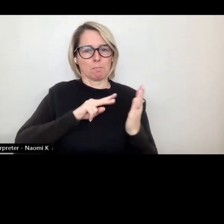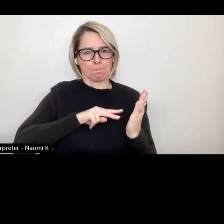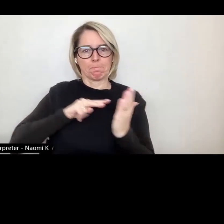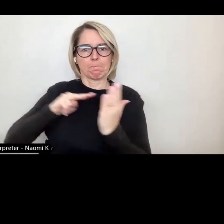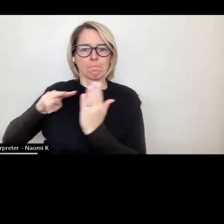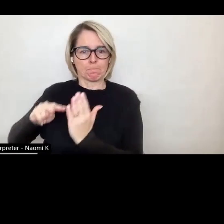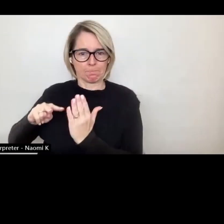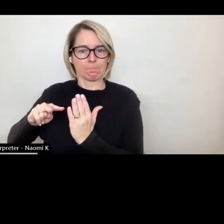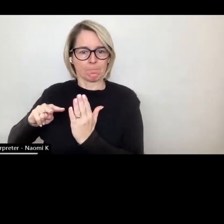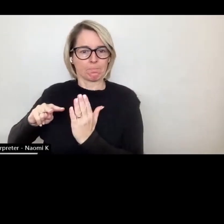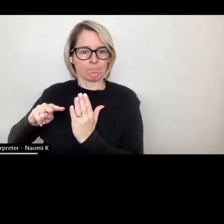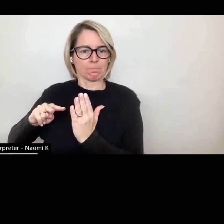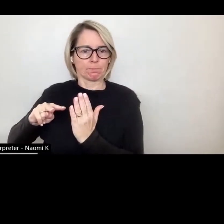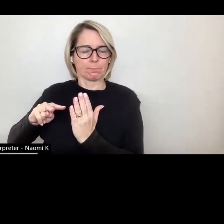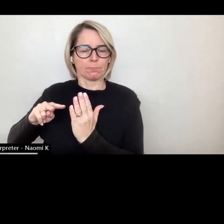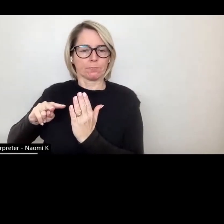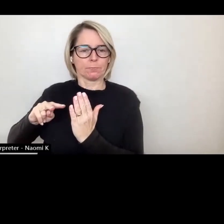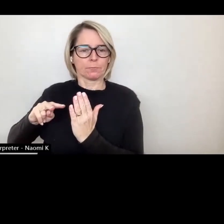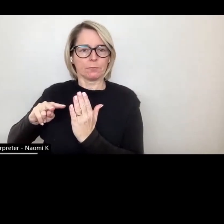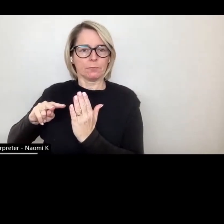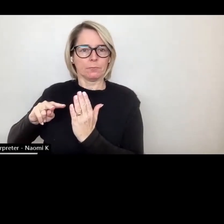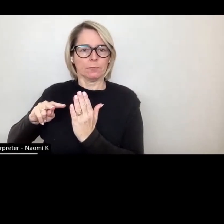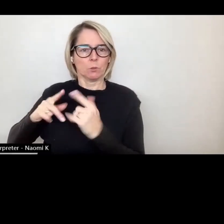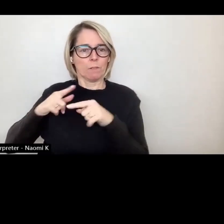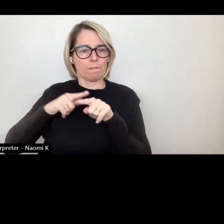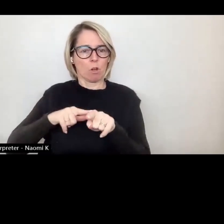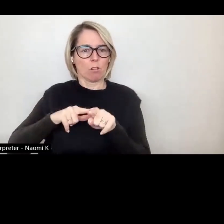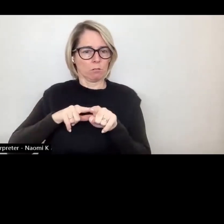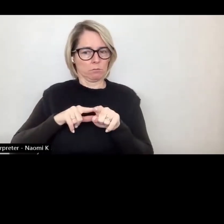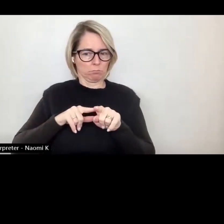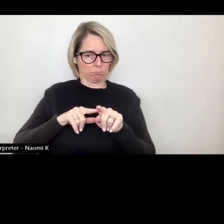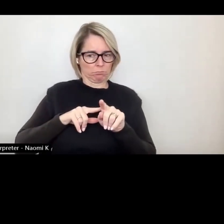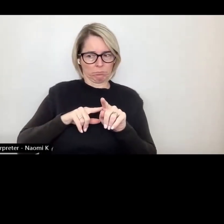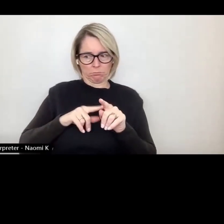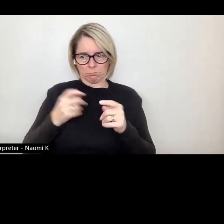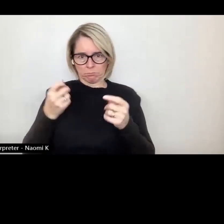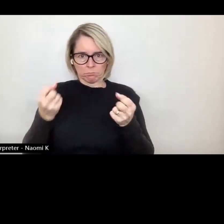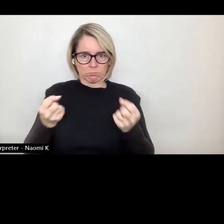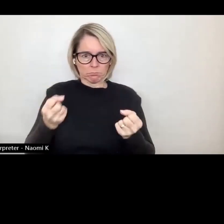and may or may not be the successful application.